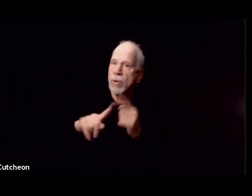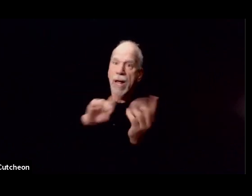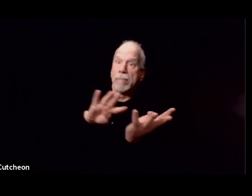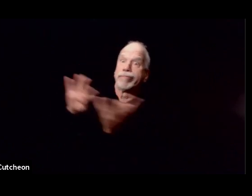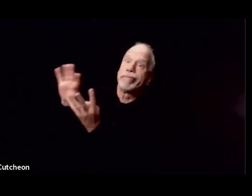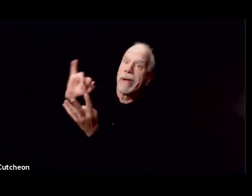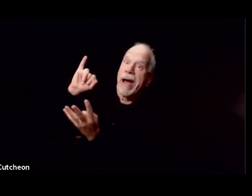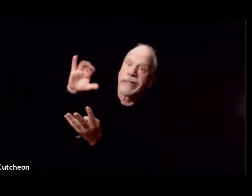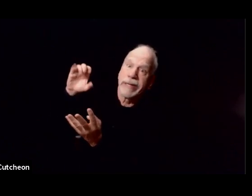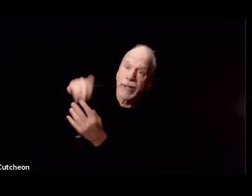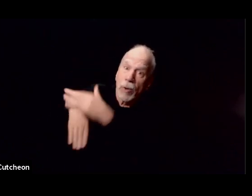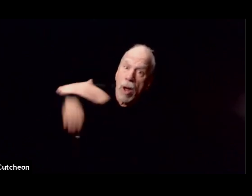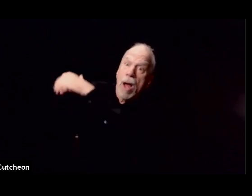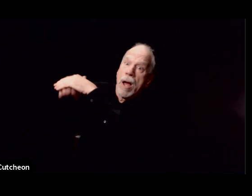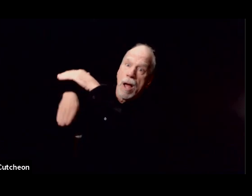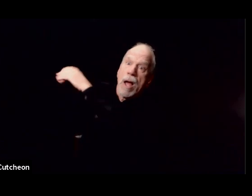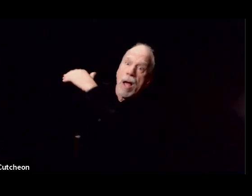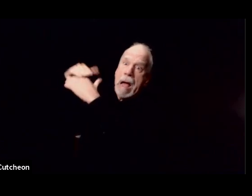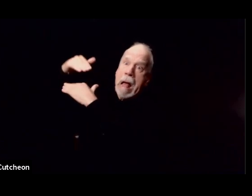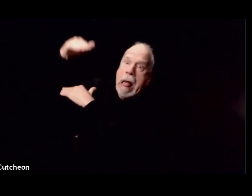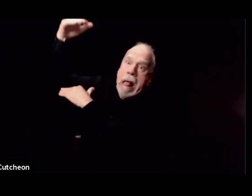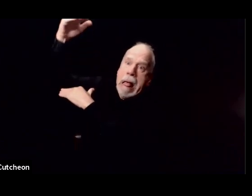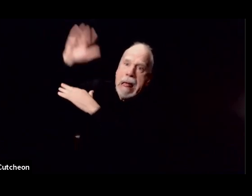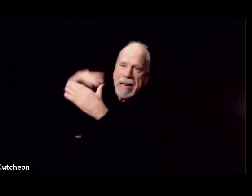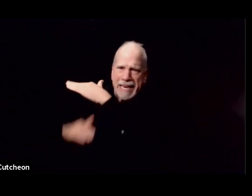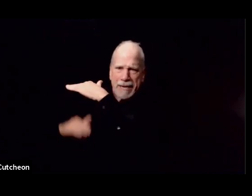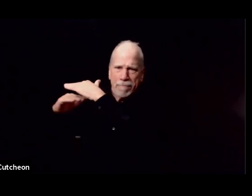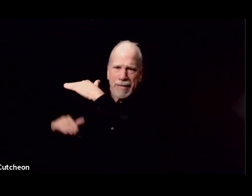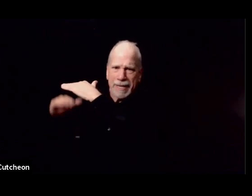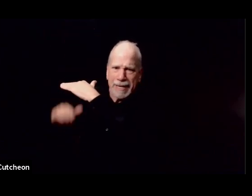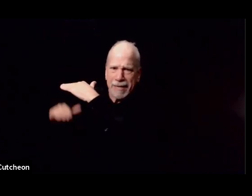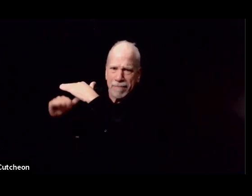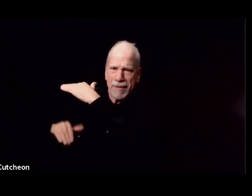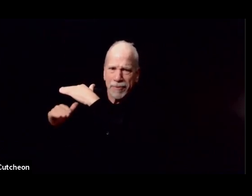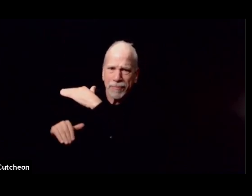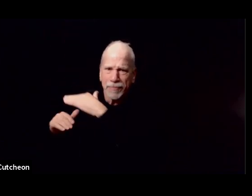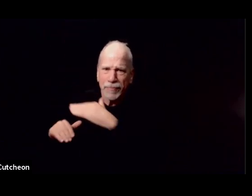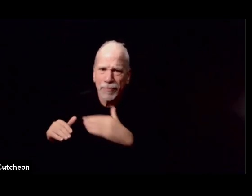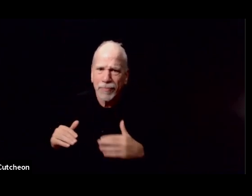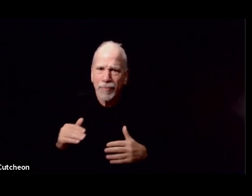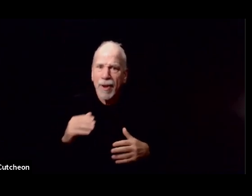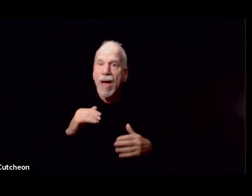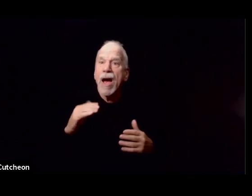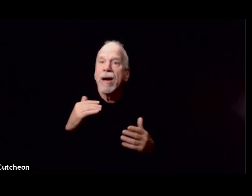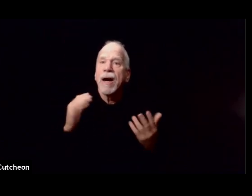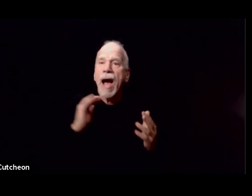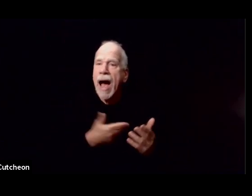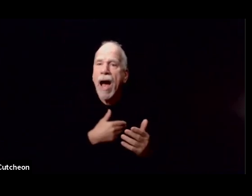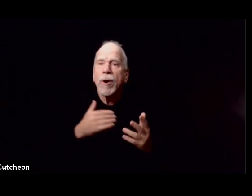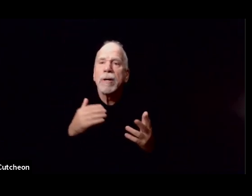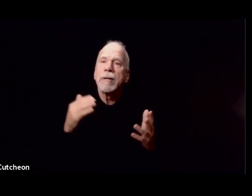six to eight weeks ago so I think our outcomes continue to improve. You know we hope to continue